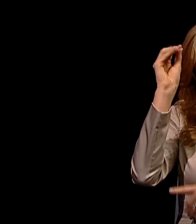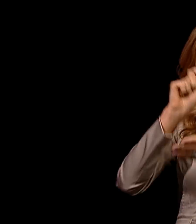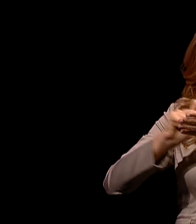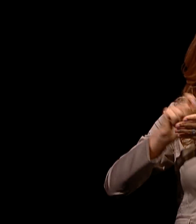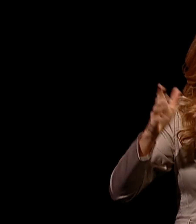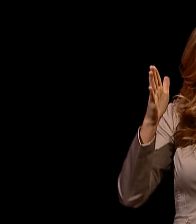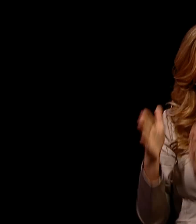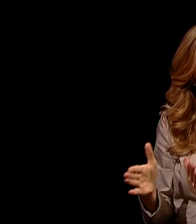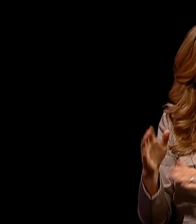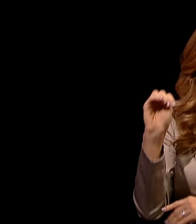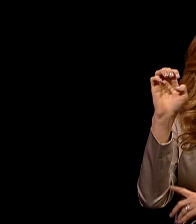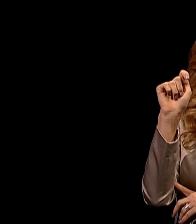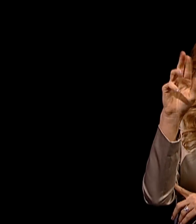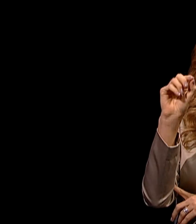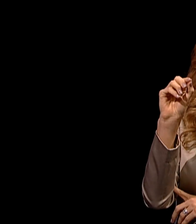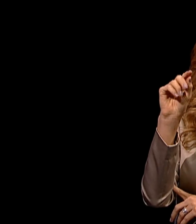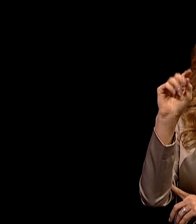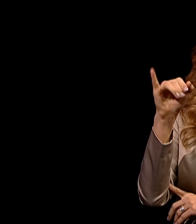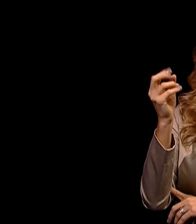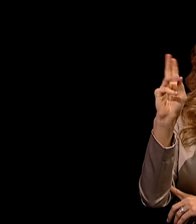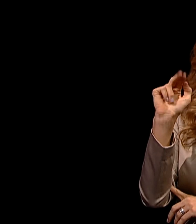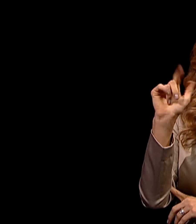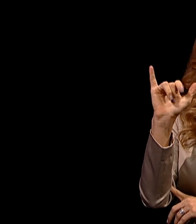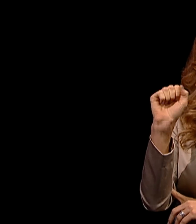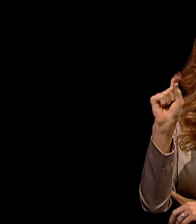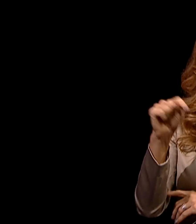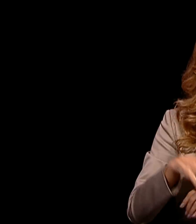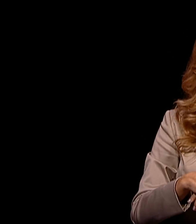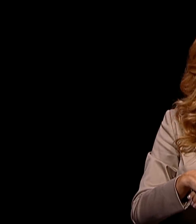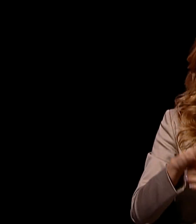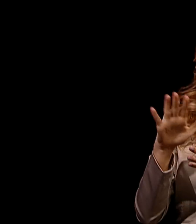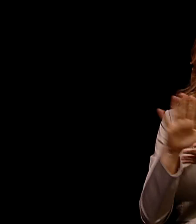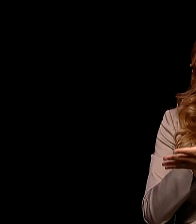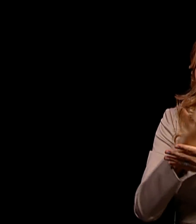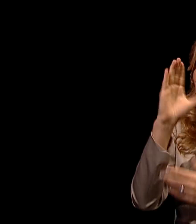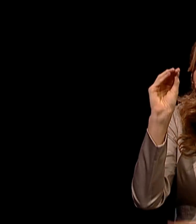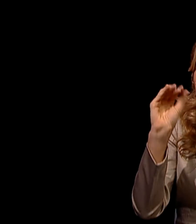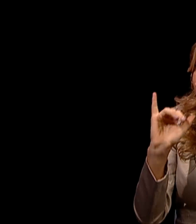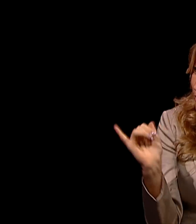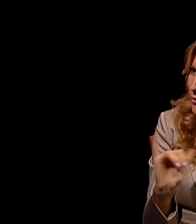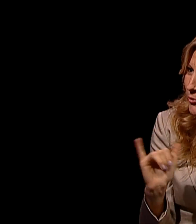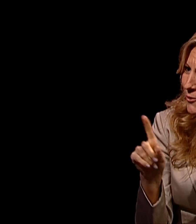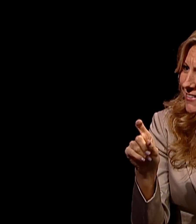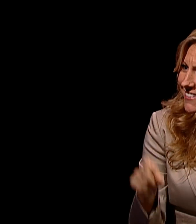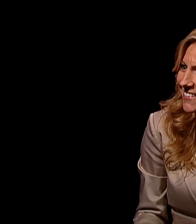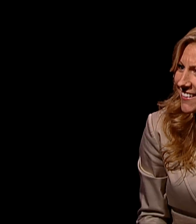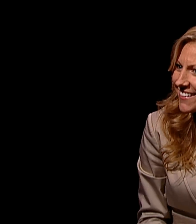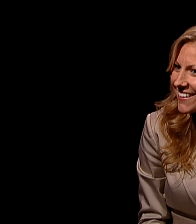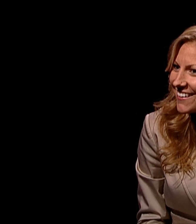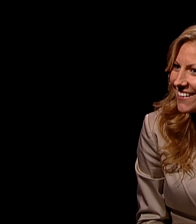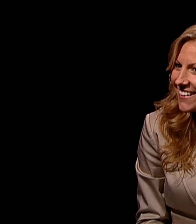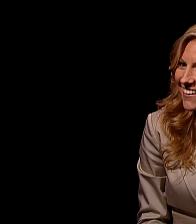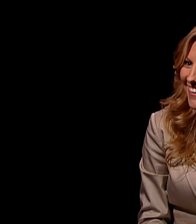columnist, editorial page writer, metro journalist, paper boy. Is that true?